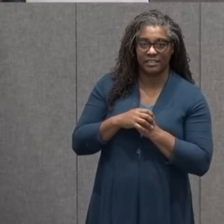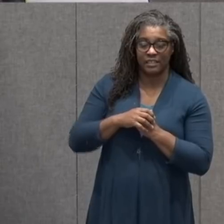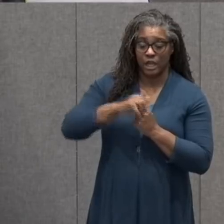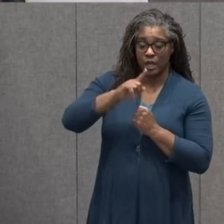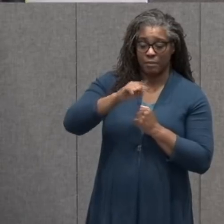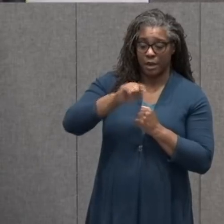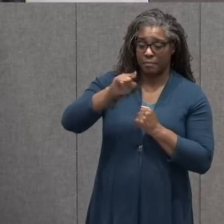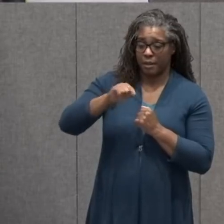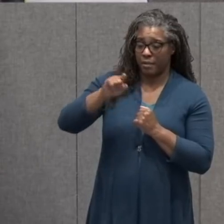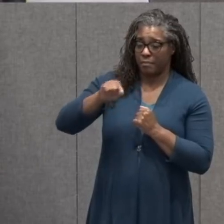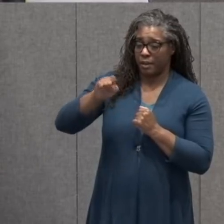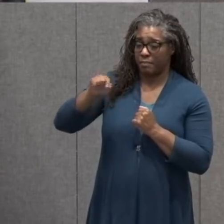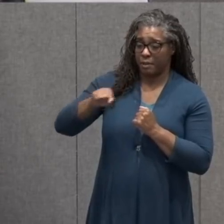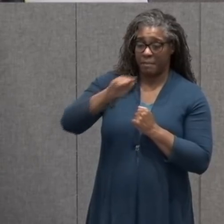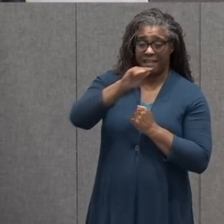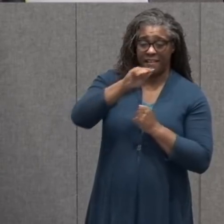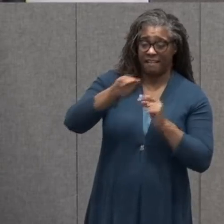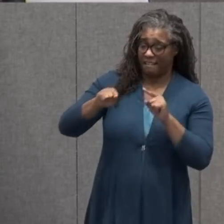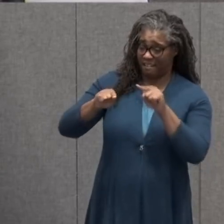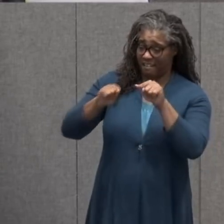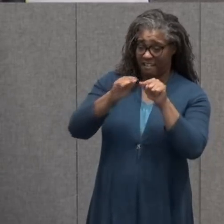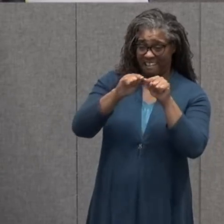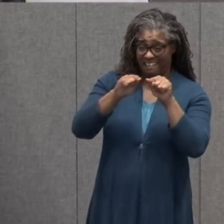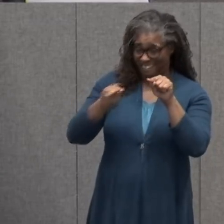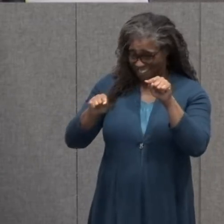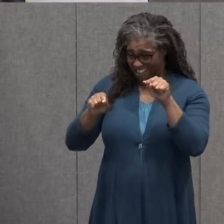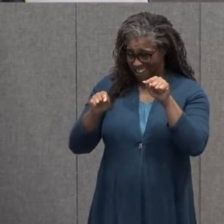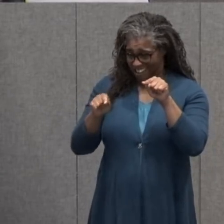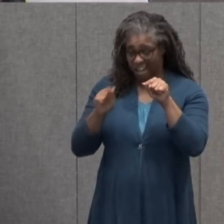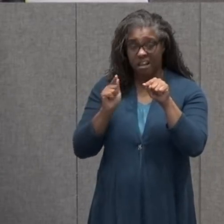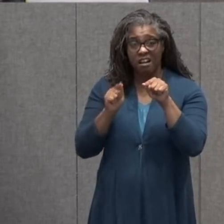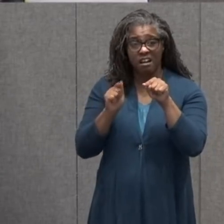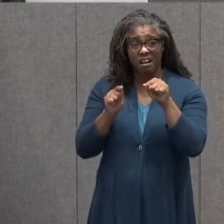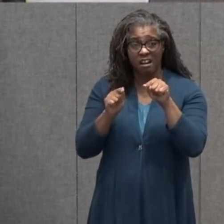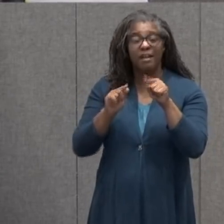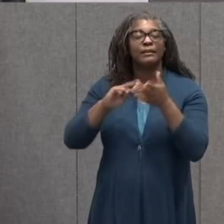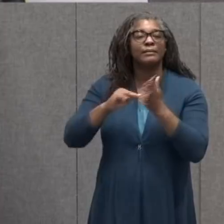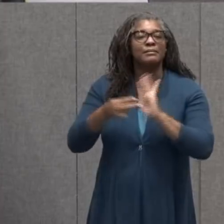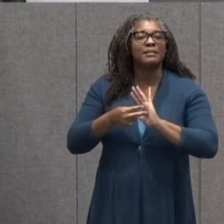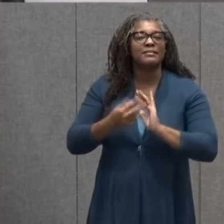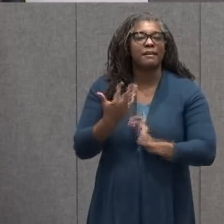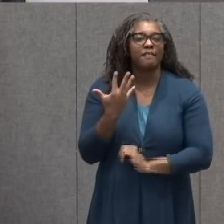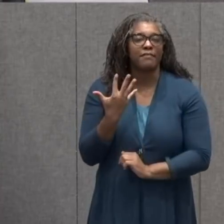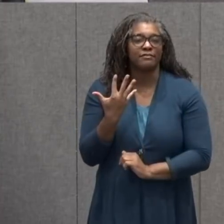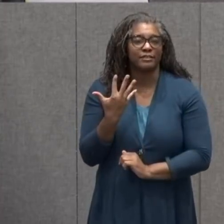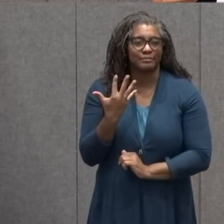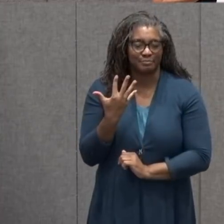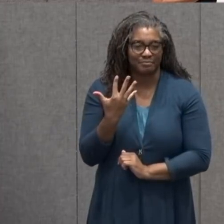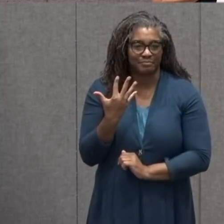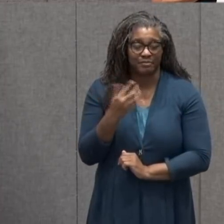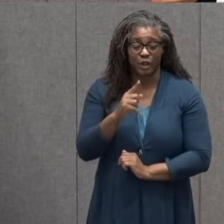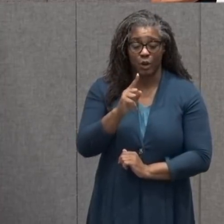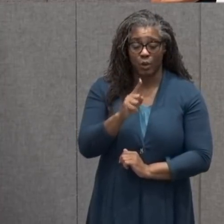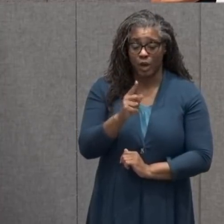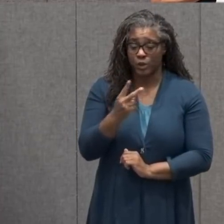So I know that's a group of five. So if you've done tallies, you might know that already. But that makes it really easy to count.